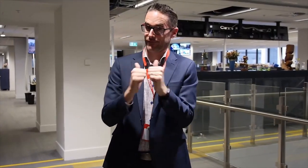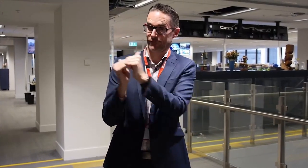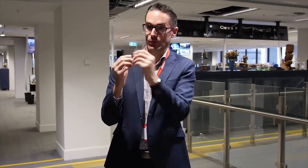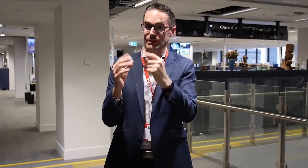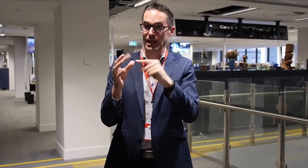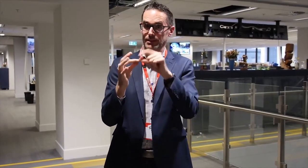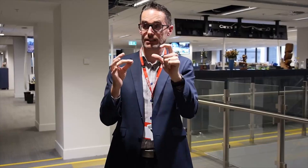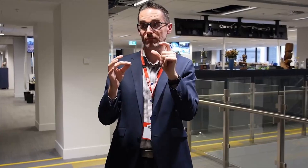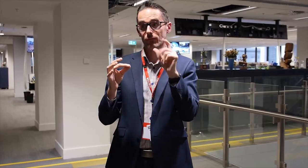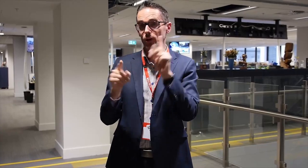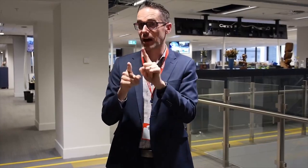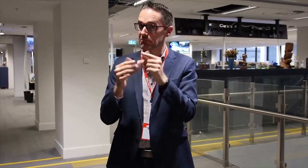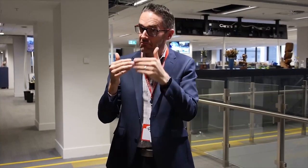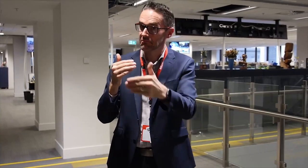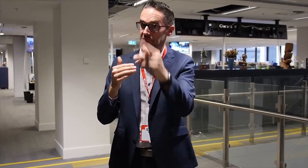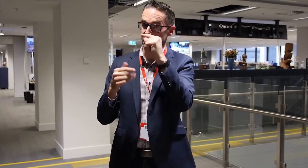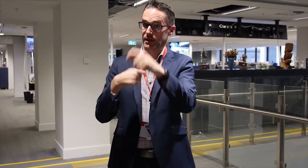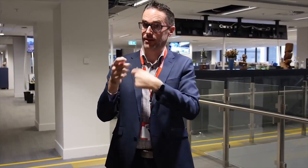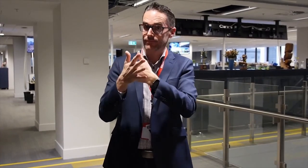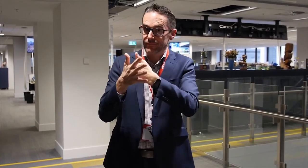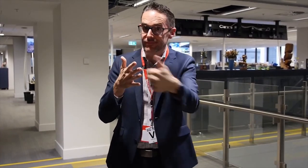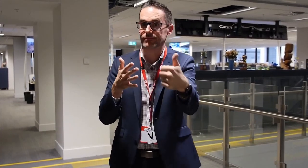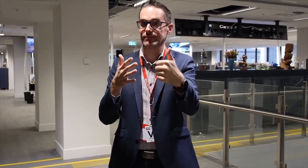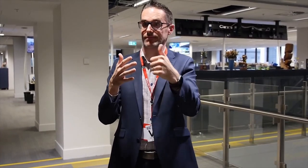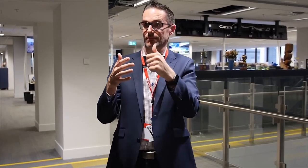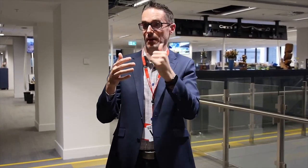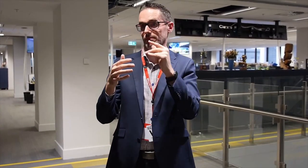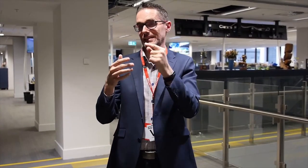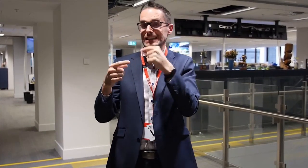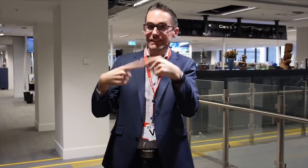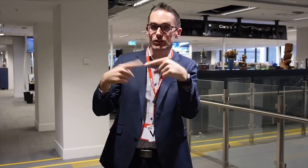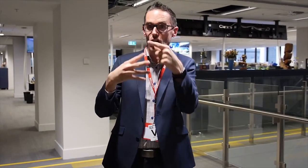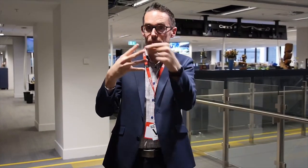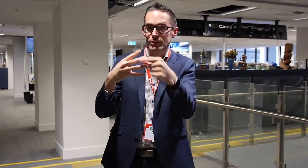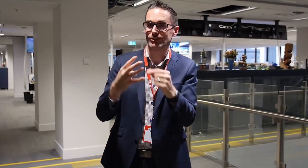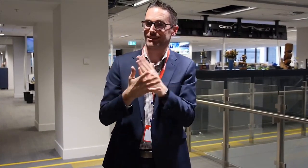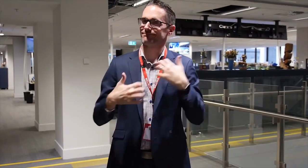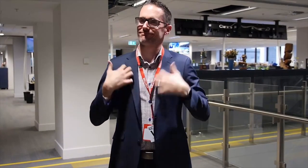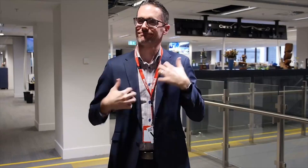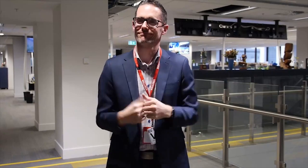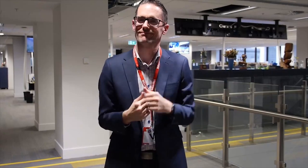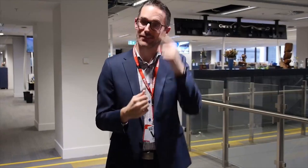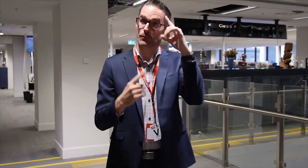Our collaboration with ABC has been very important and we’re hoping that the relationship will continue. In the future there may even be potential to offer more options which is an exciting outcome.